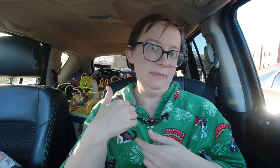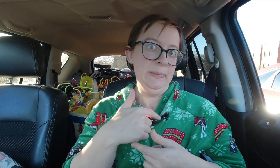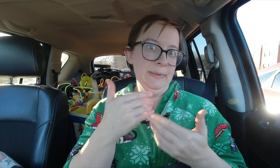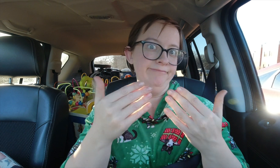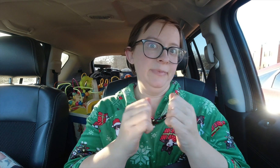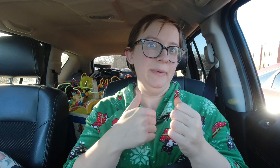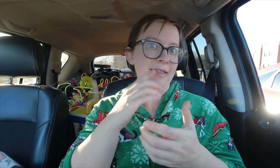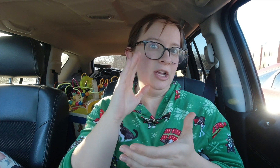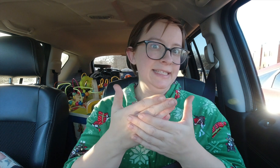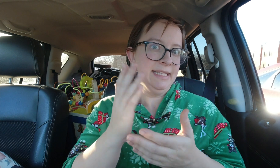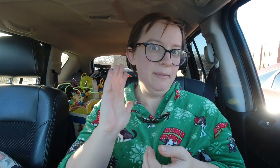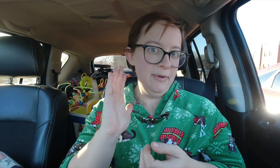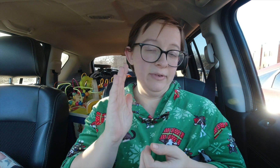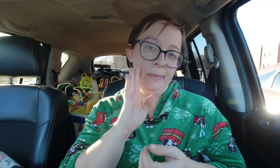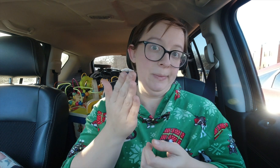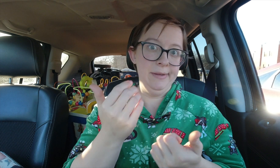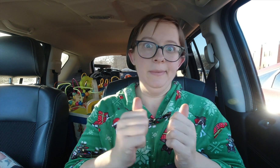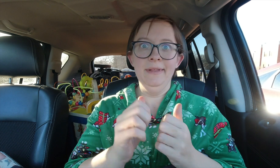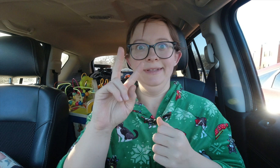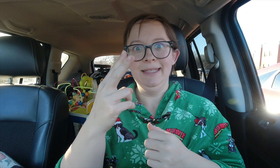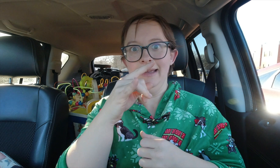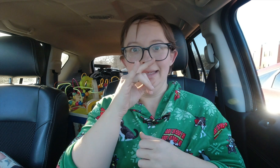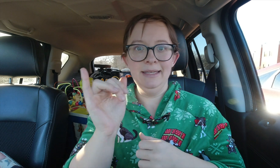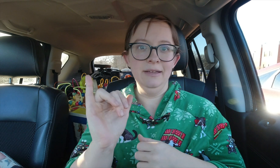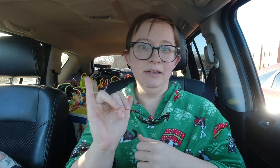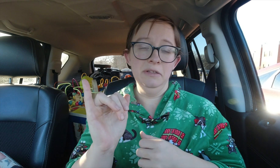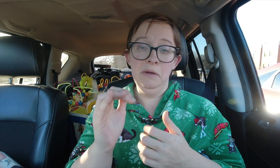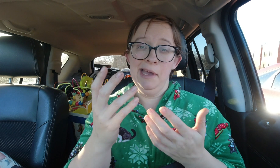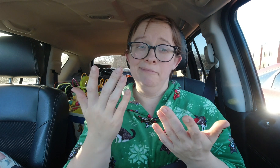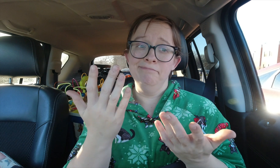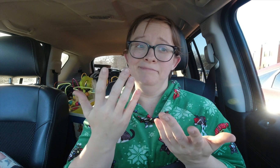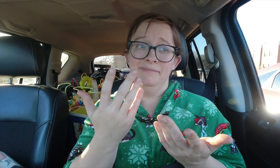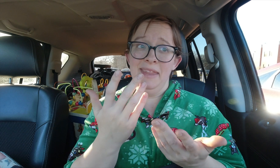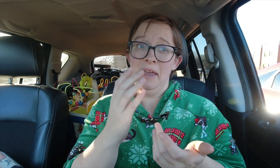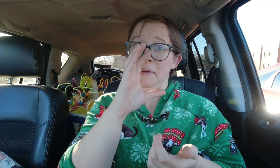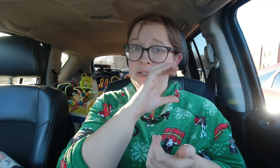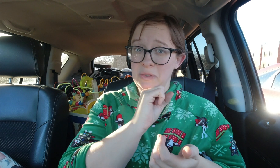and that's what we decided to do with our son and we'll probably do that with our second child as well.